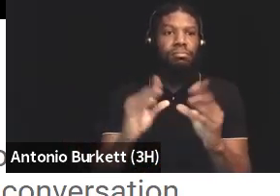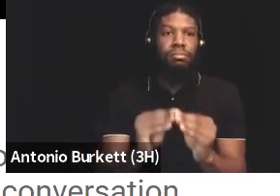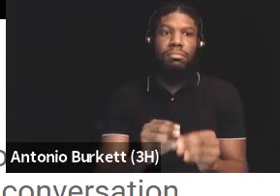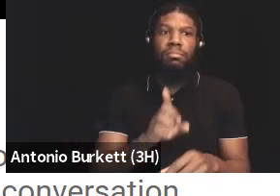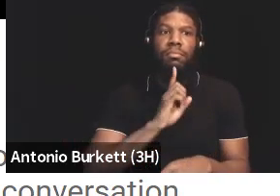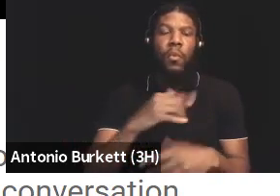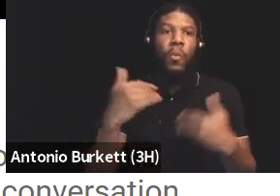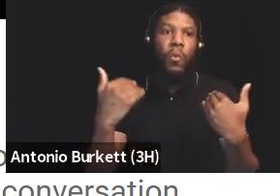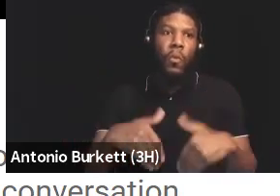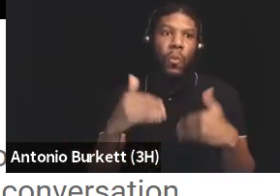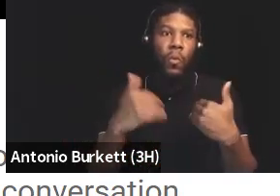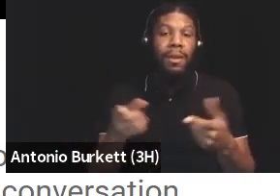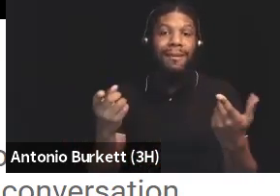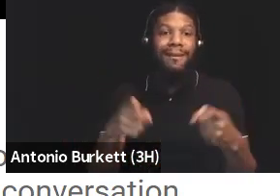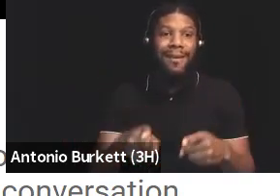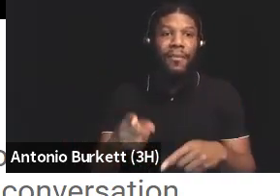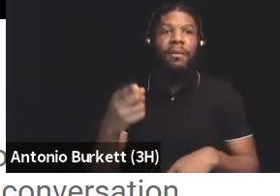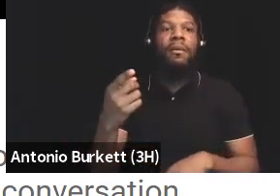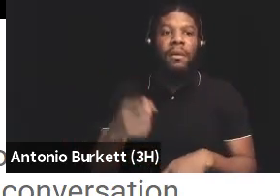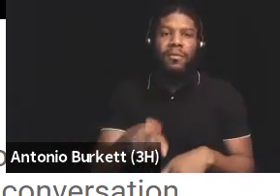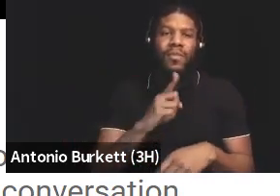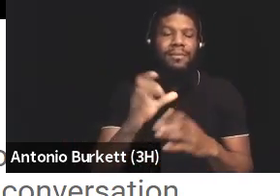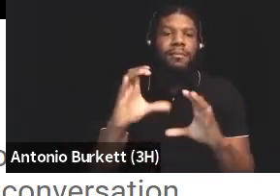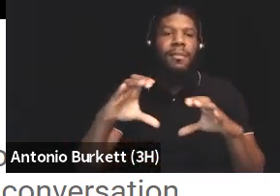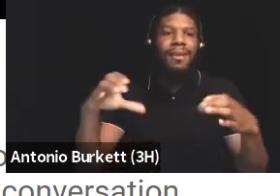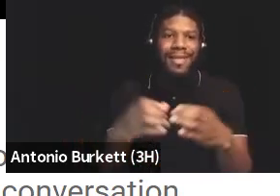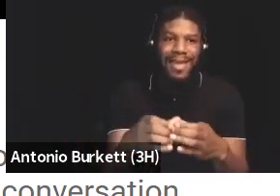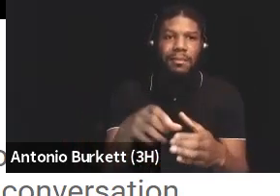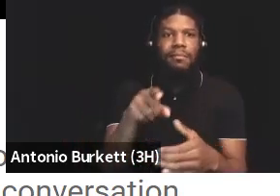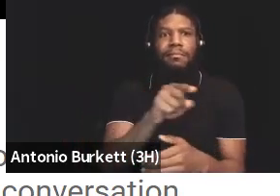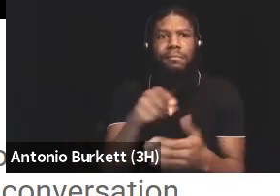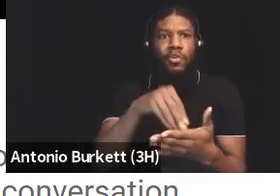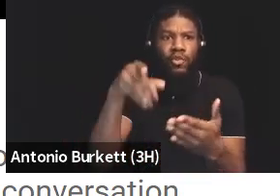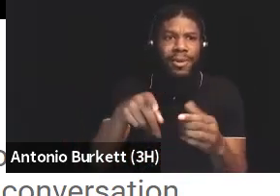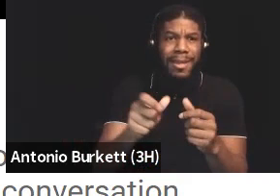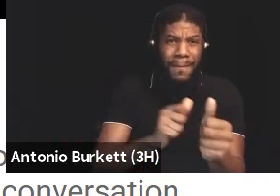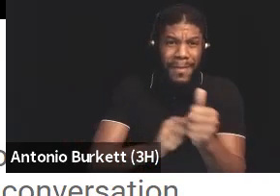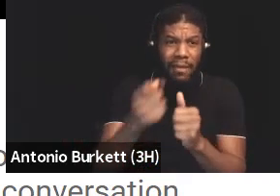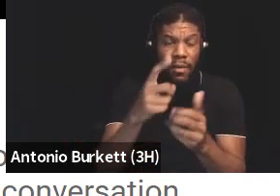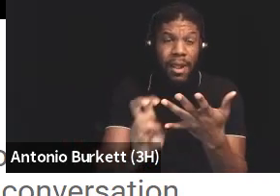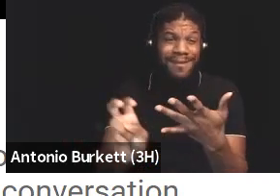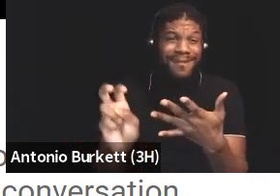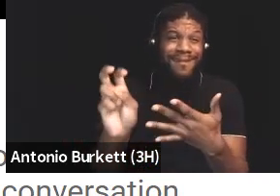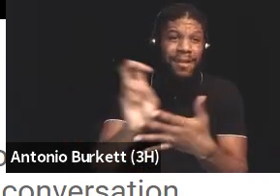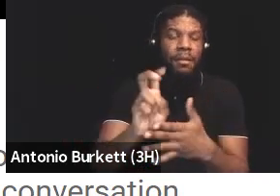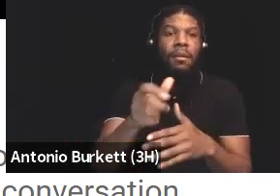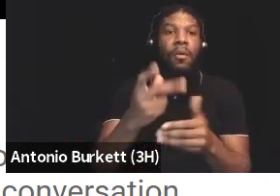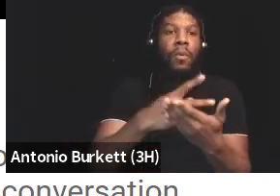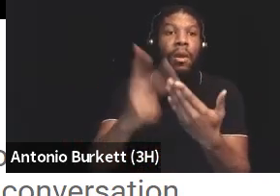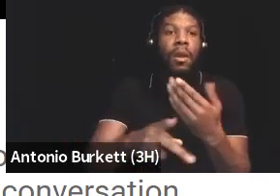we very quickly realized, because it was a class that students have to pass in order to move on in the program, but students weren't passing the class, and this was before me.